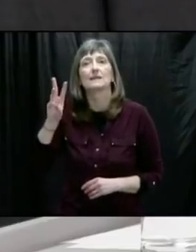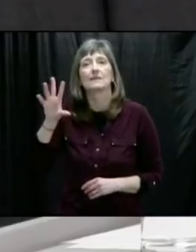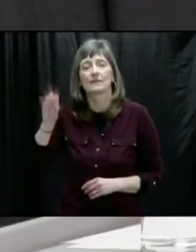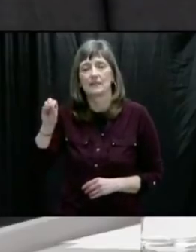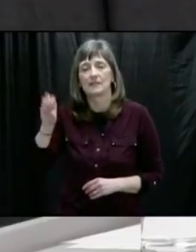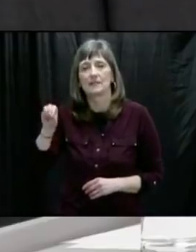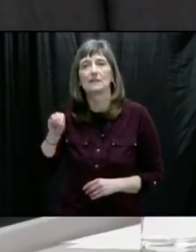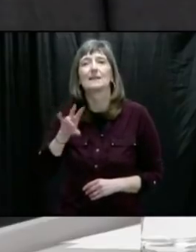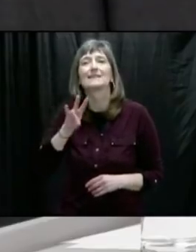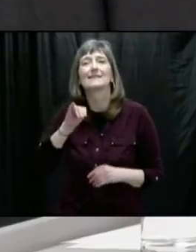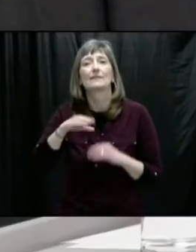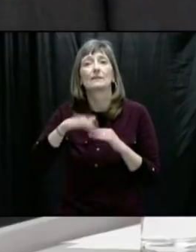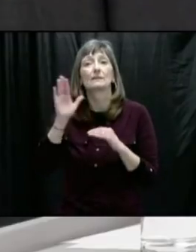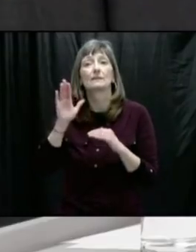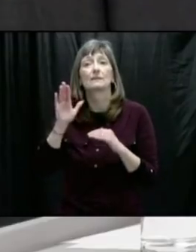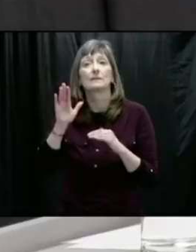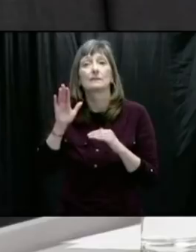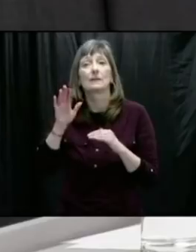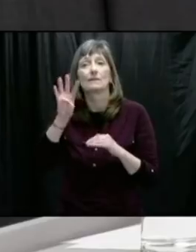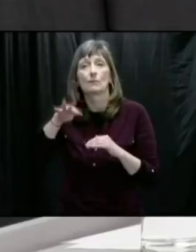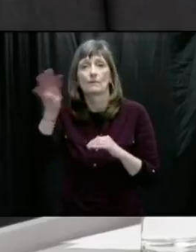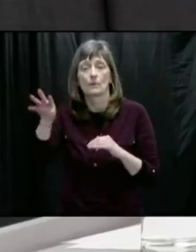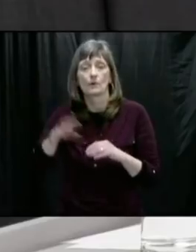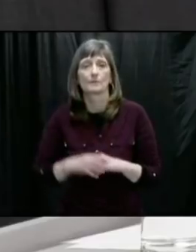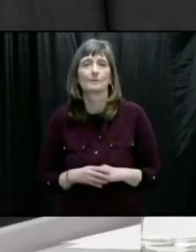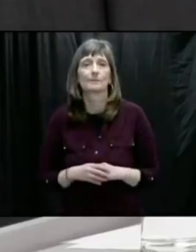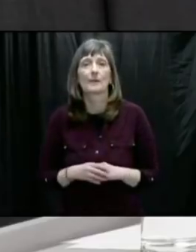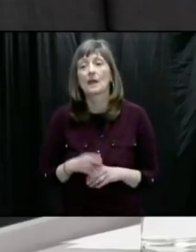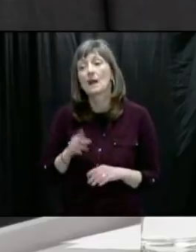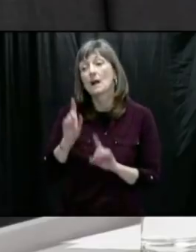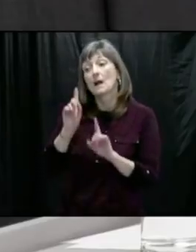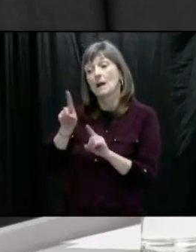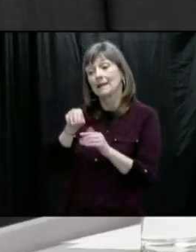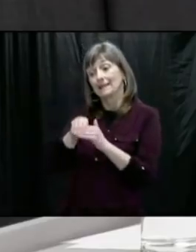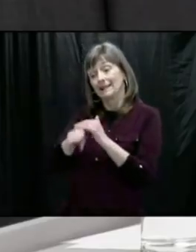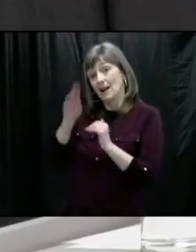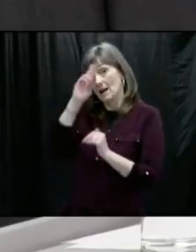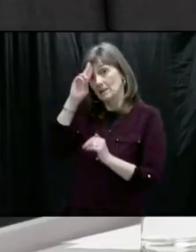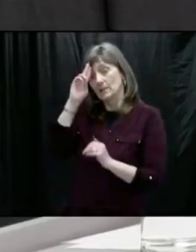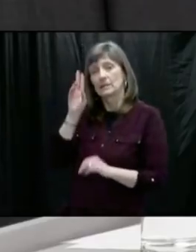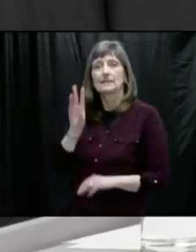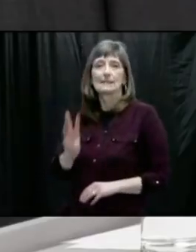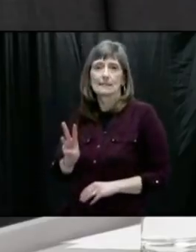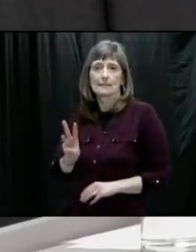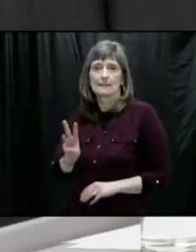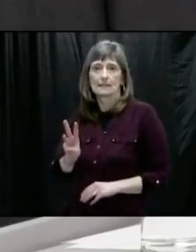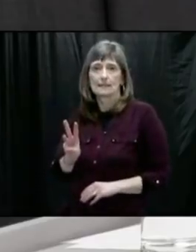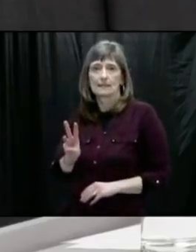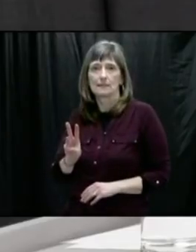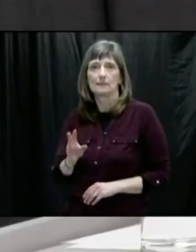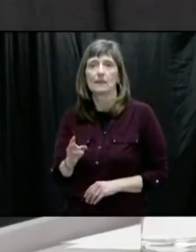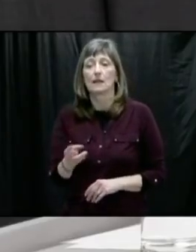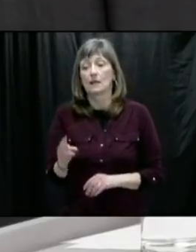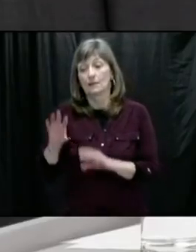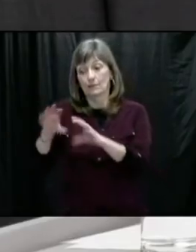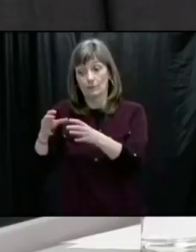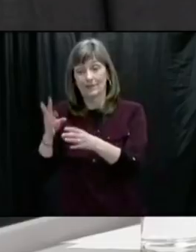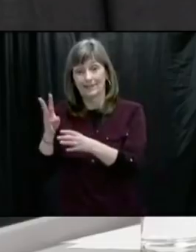BETWEEN 60 AND 69, AND 44 WHO ARE OVER 70.